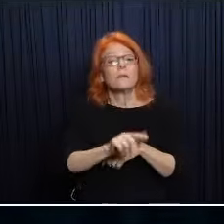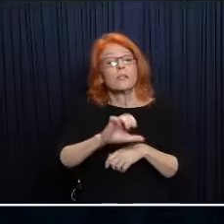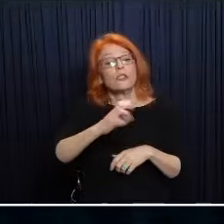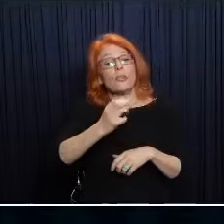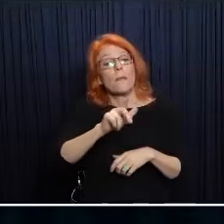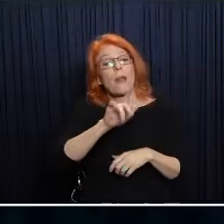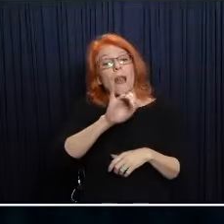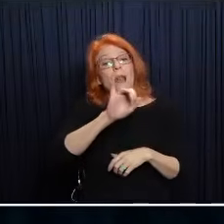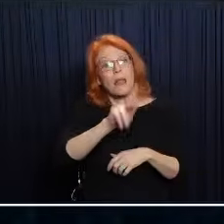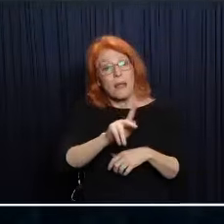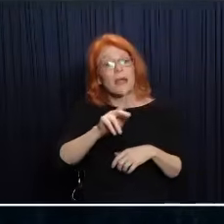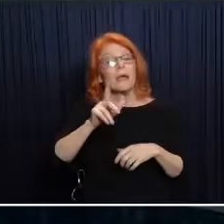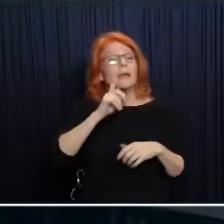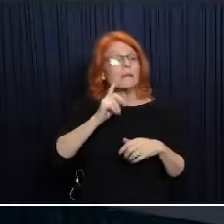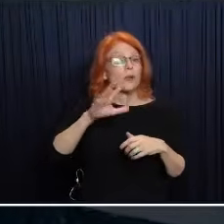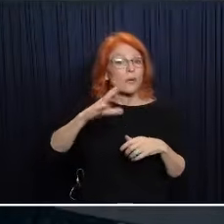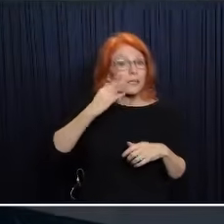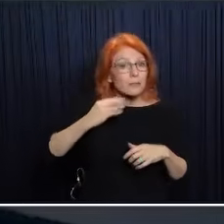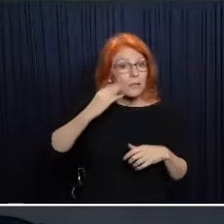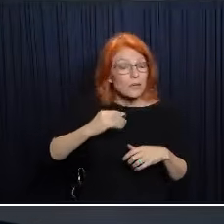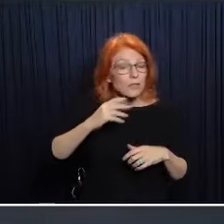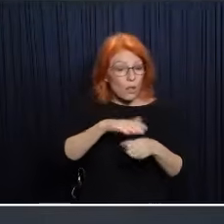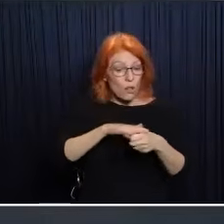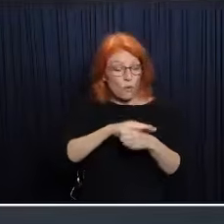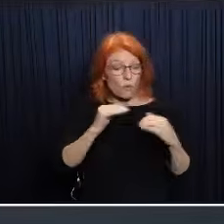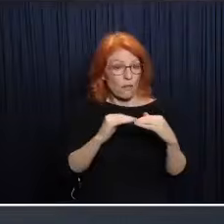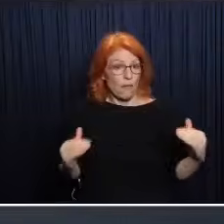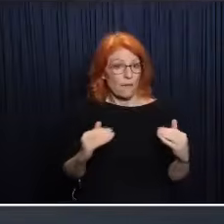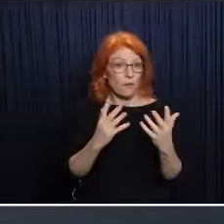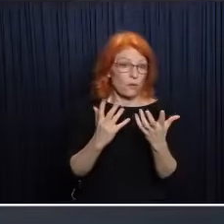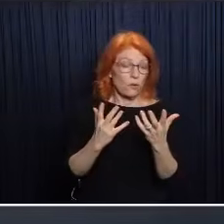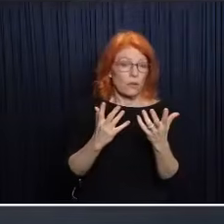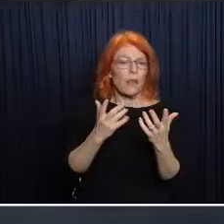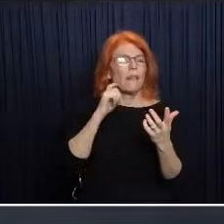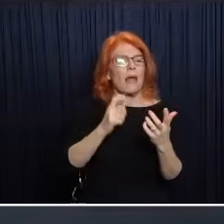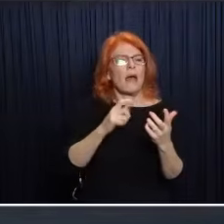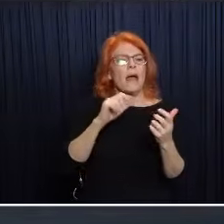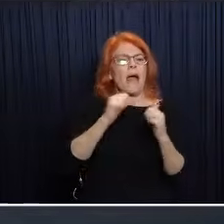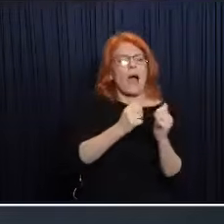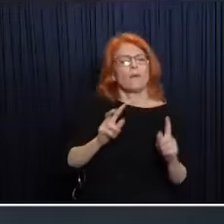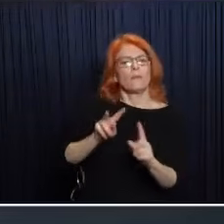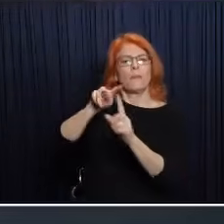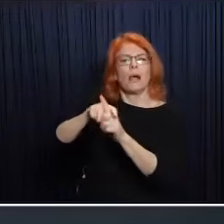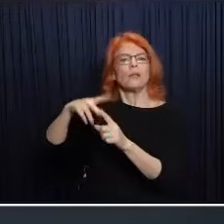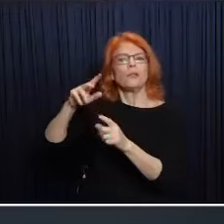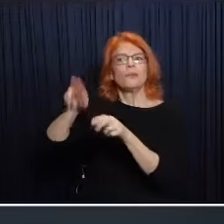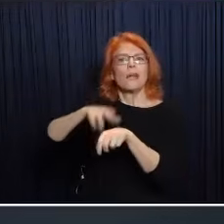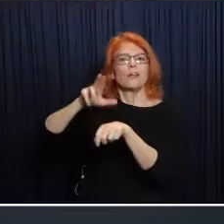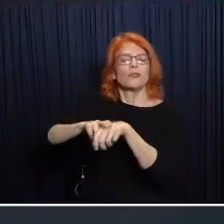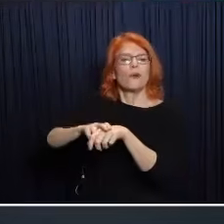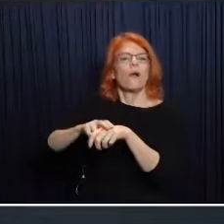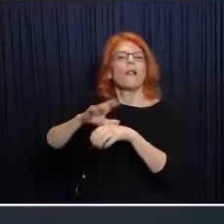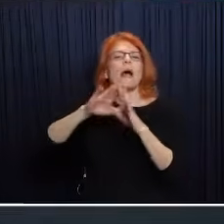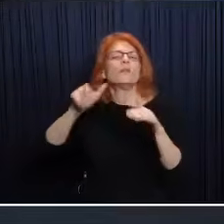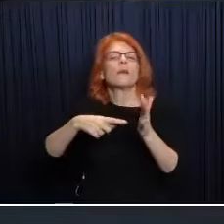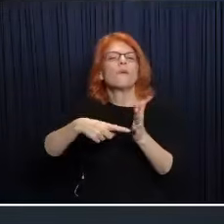STILL CAN WORK TOGETHER TO SOLVE THE FISCAL PROBLEMS OF THIS NATION. MR. CHAPLIK, HOW DOES YOUR